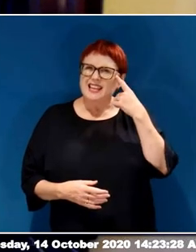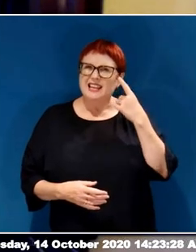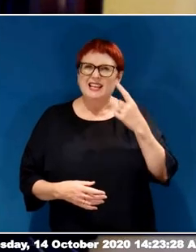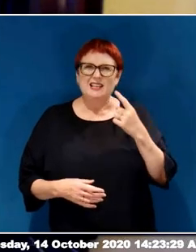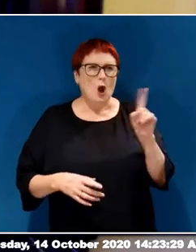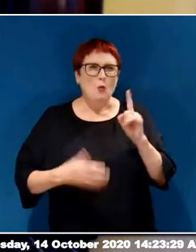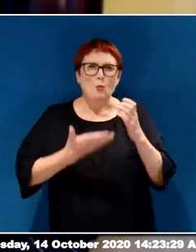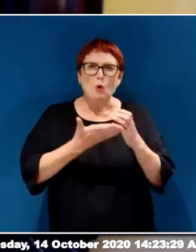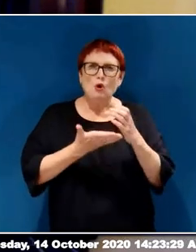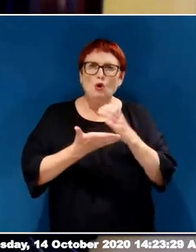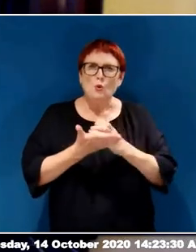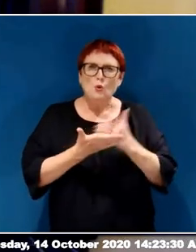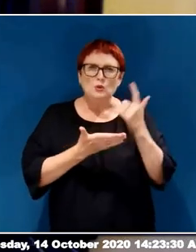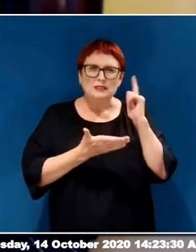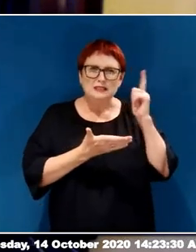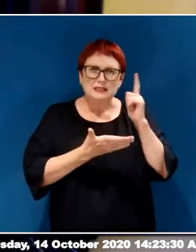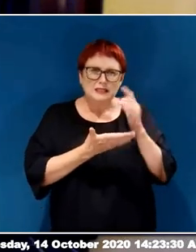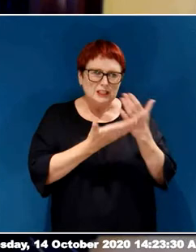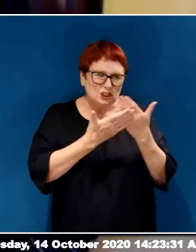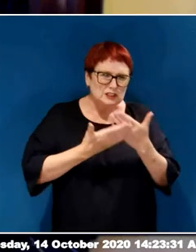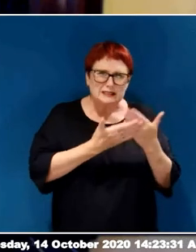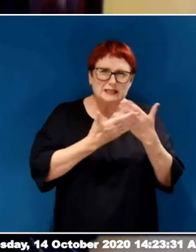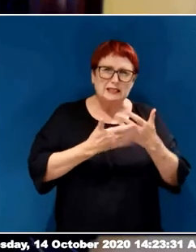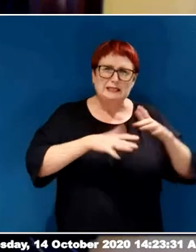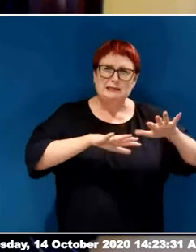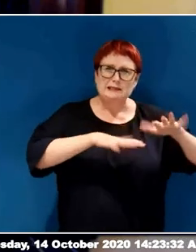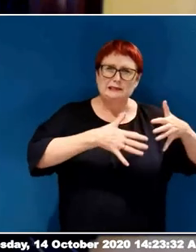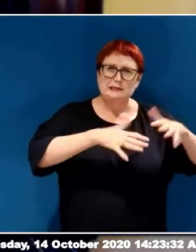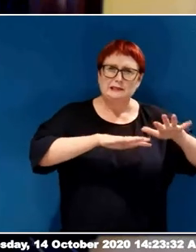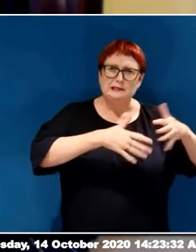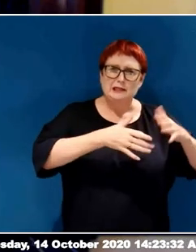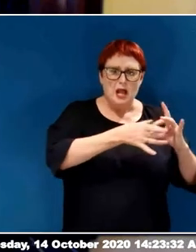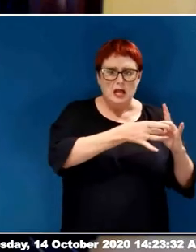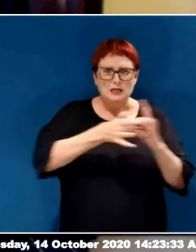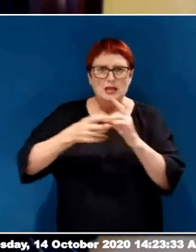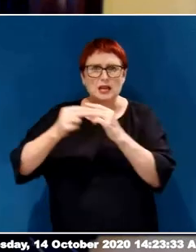So teachers could go off and do professional learning in things that